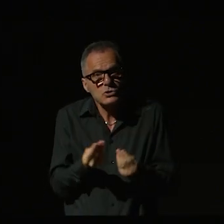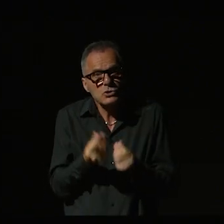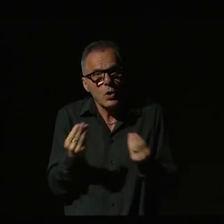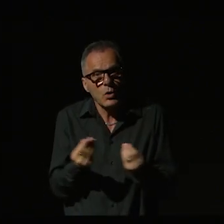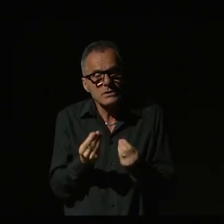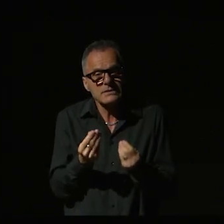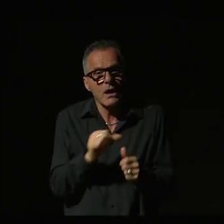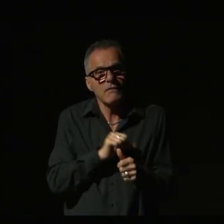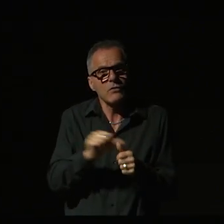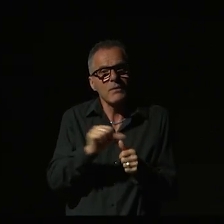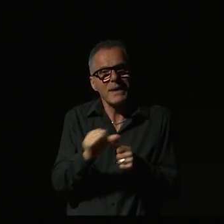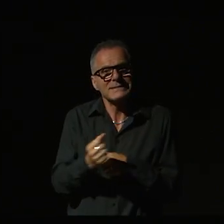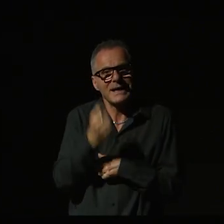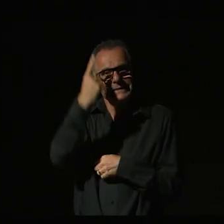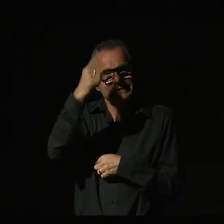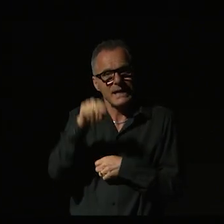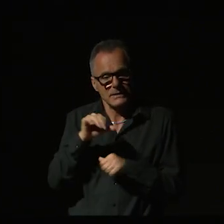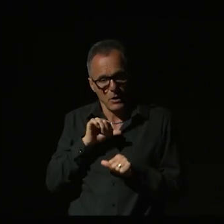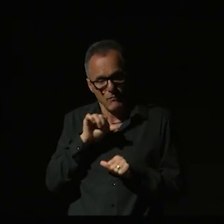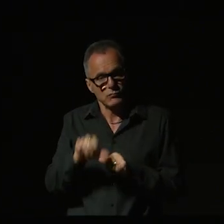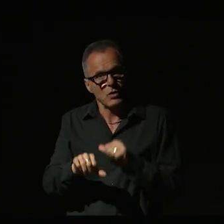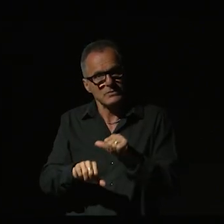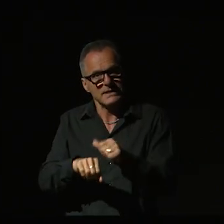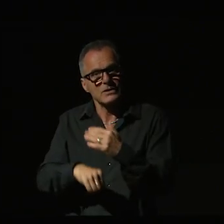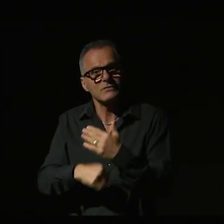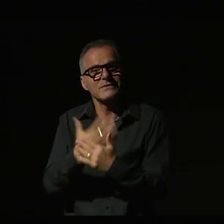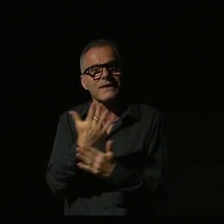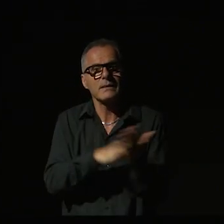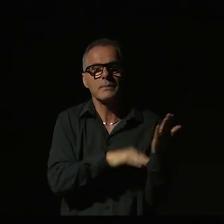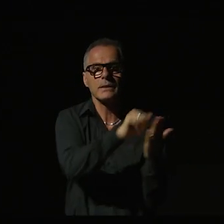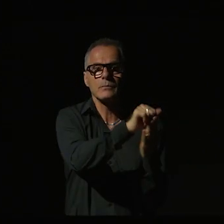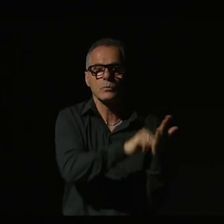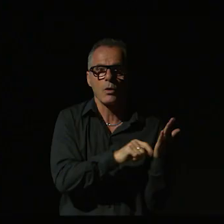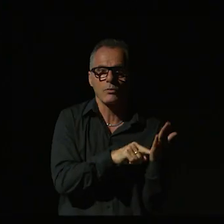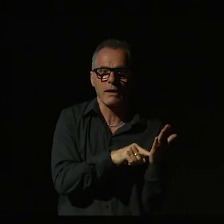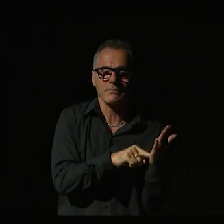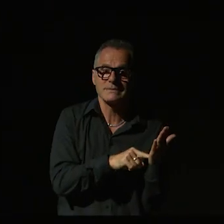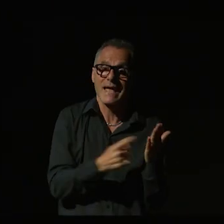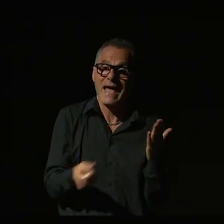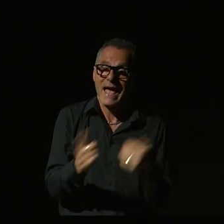of the Carraccis process in developing the programme and the individual seeds.